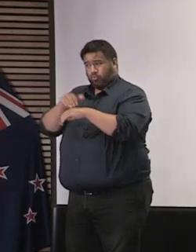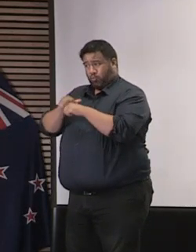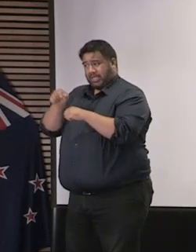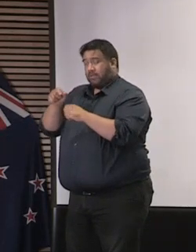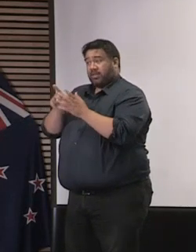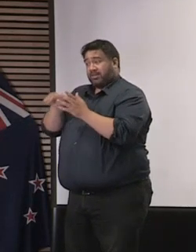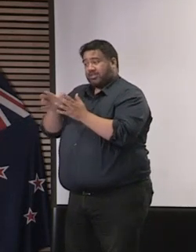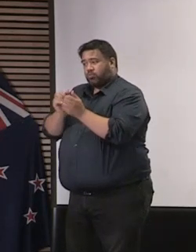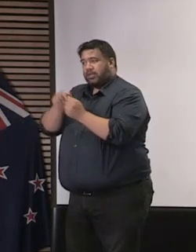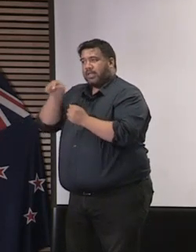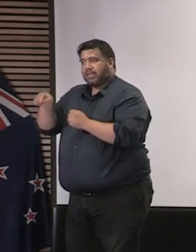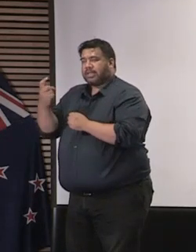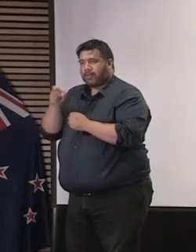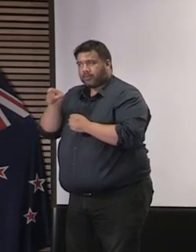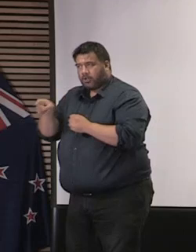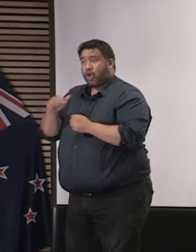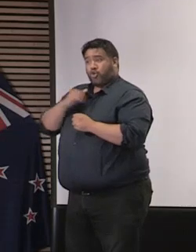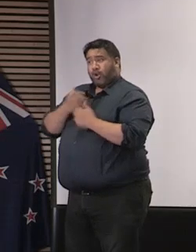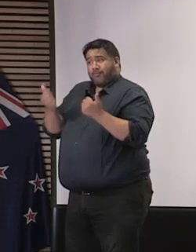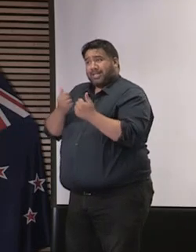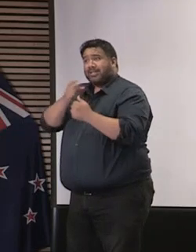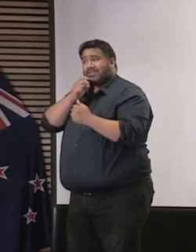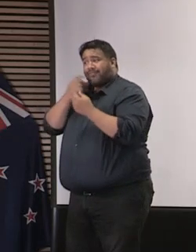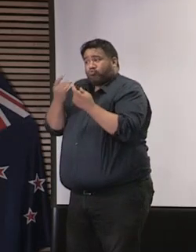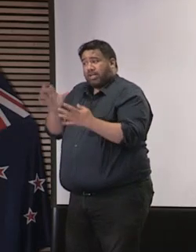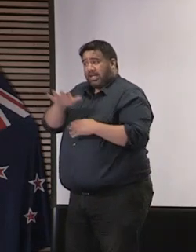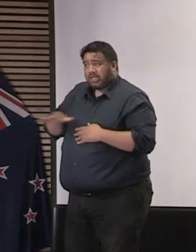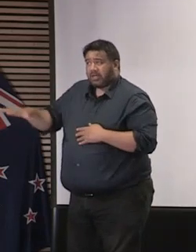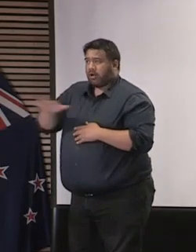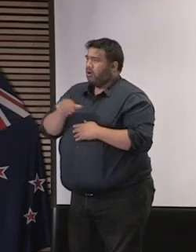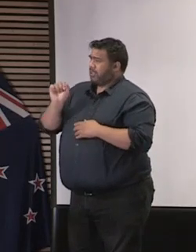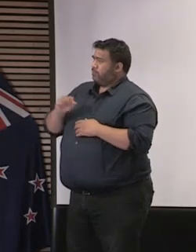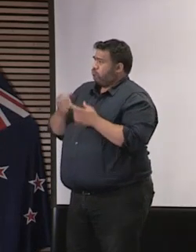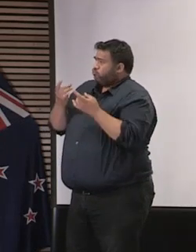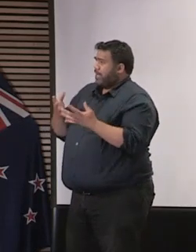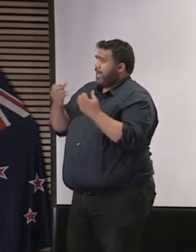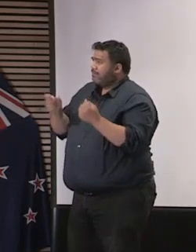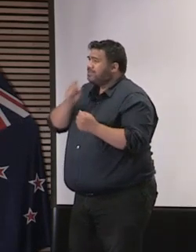Are you confident you have theory sources to ramp up this